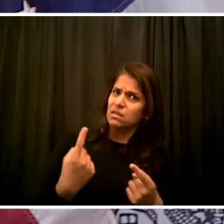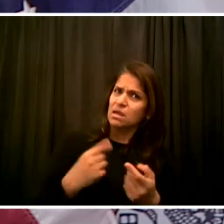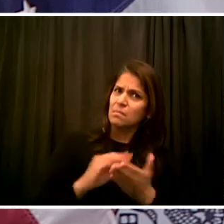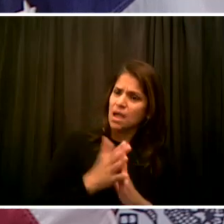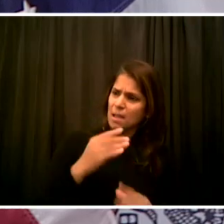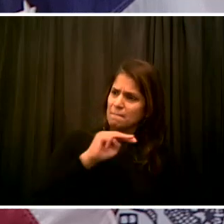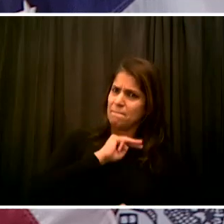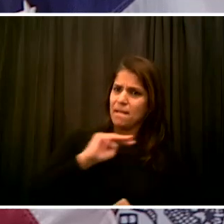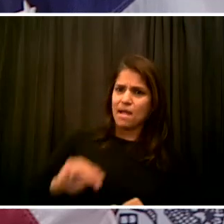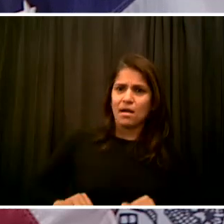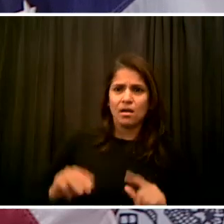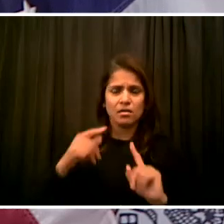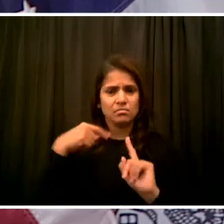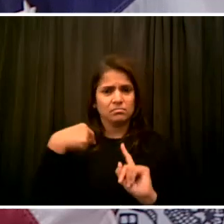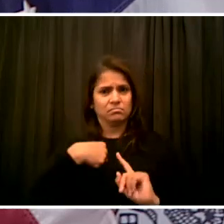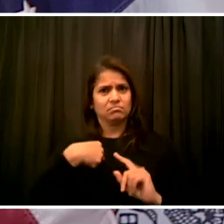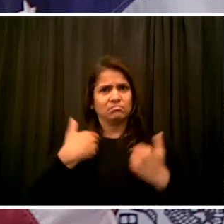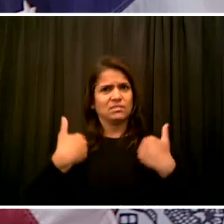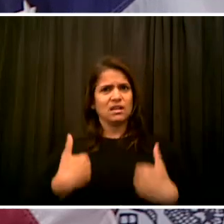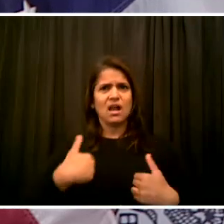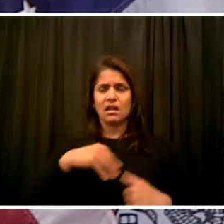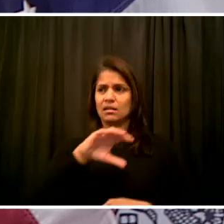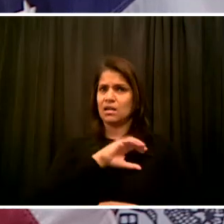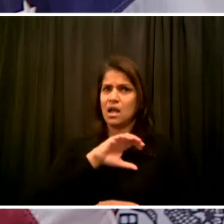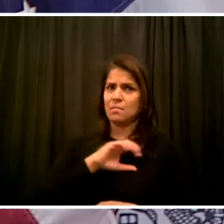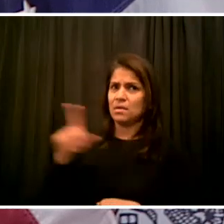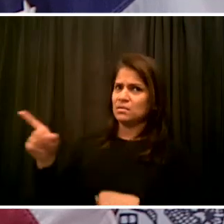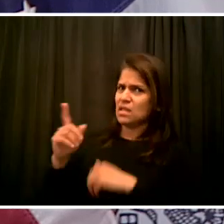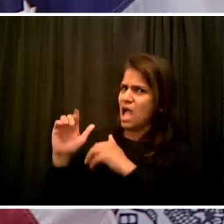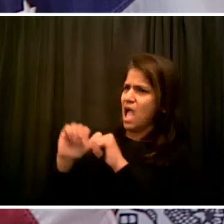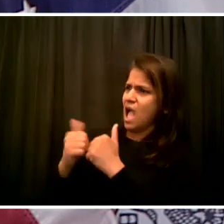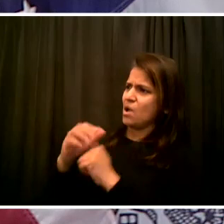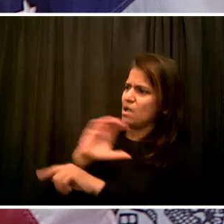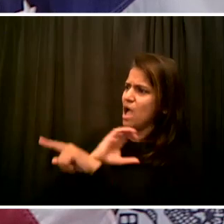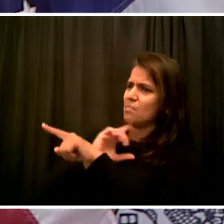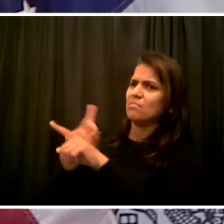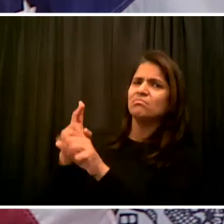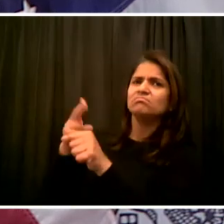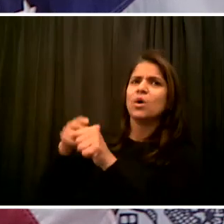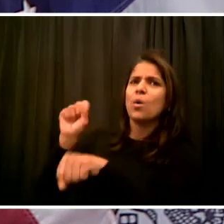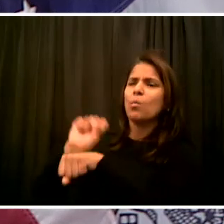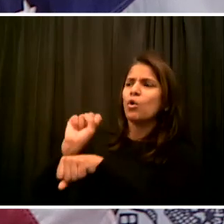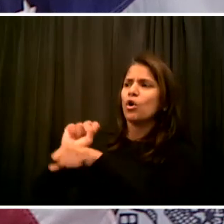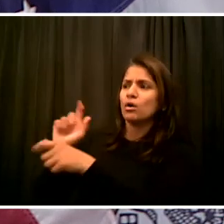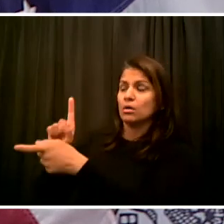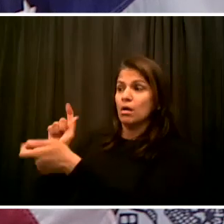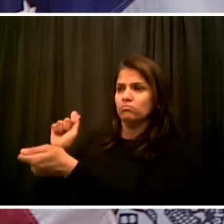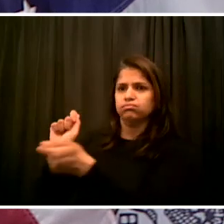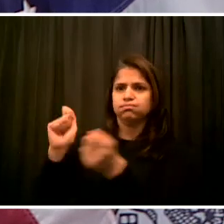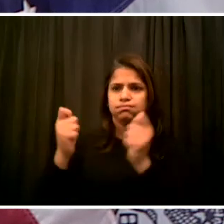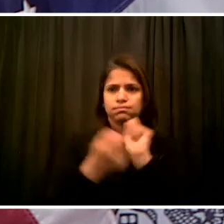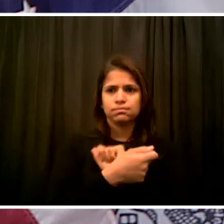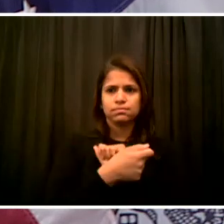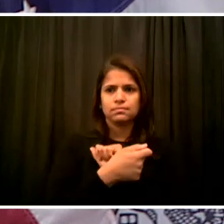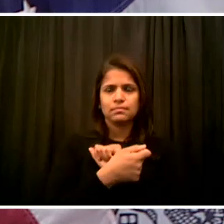CHANG ETH E RELATIONISH P BETWEEN POLICE AND COMMUNITY. AND FUNDAMENTALLY CHANGE POLICING.